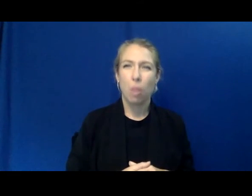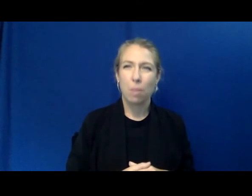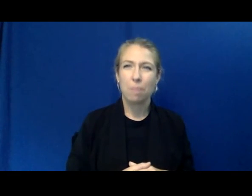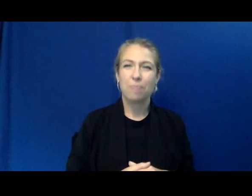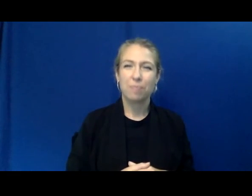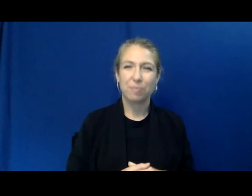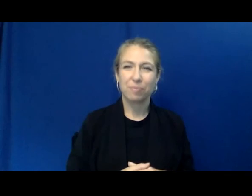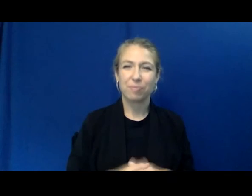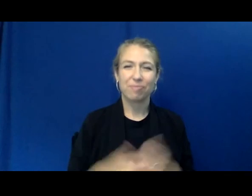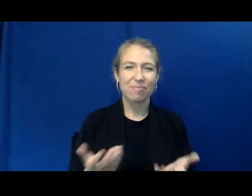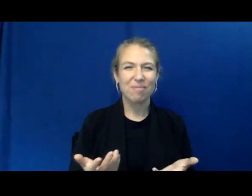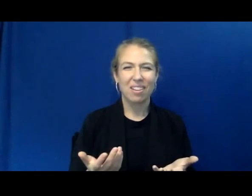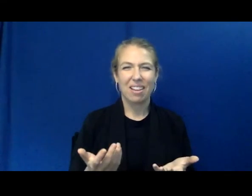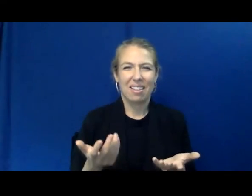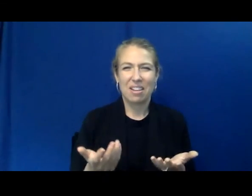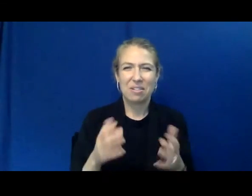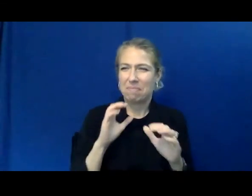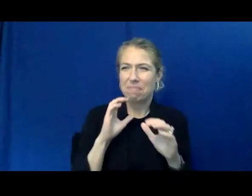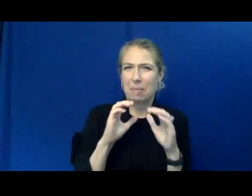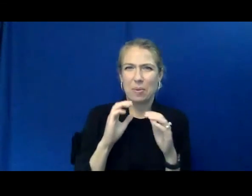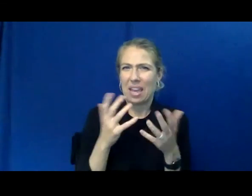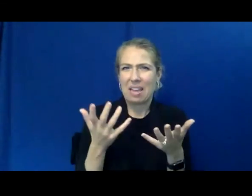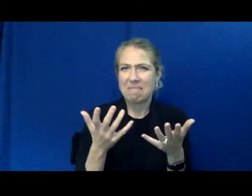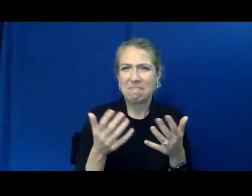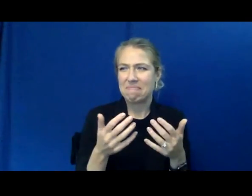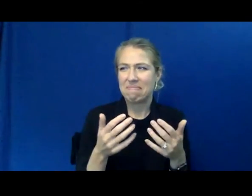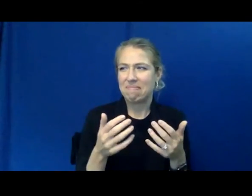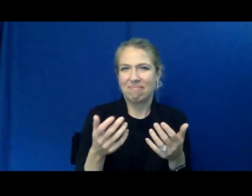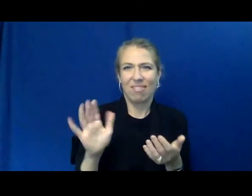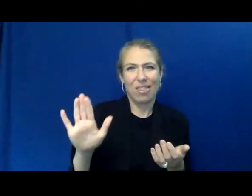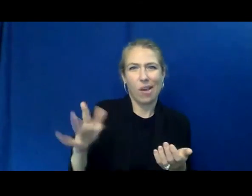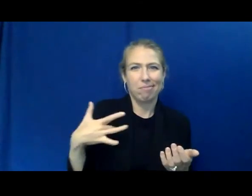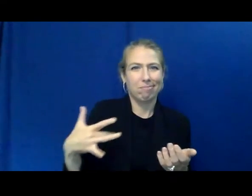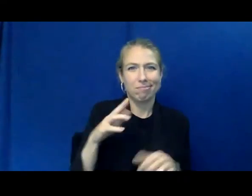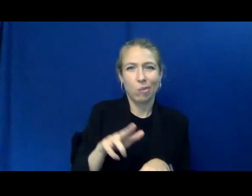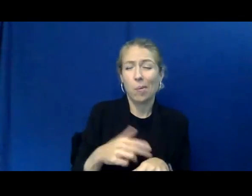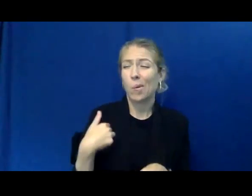are already using to communicate, and we are just facilitating and educating the business